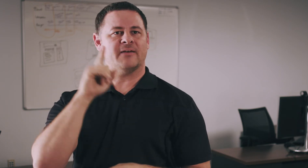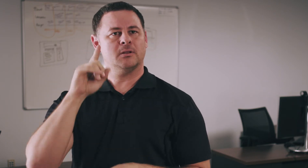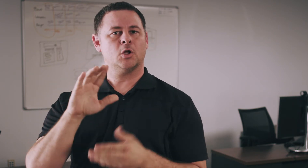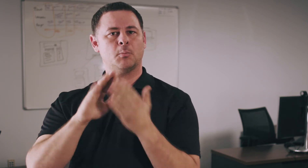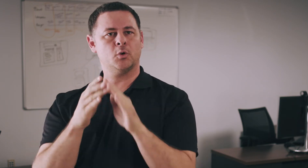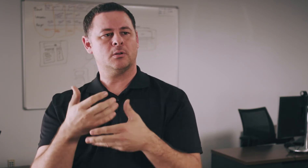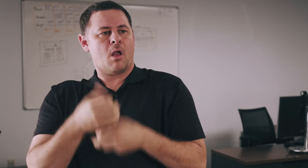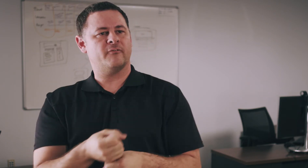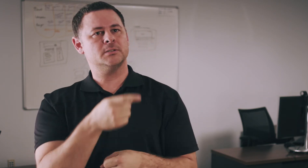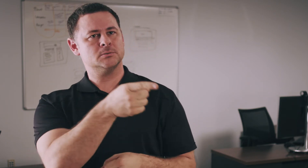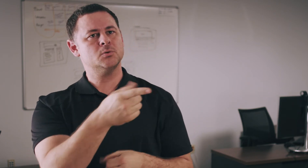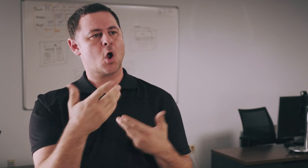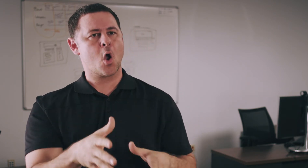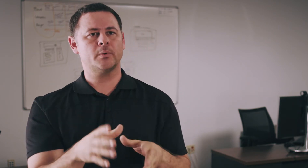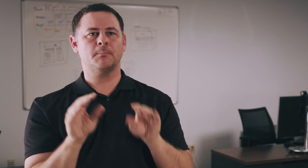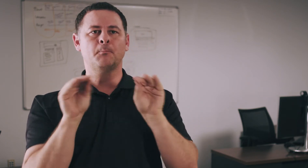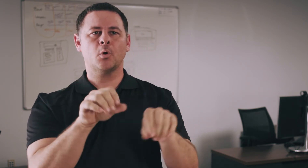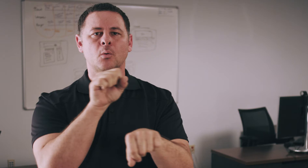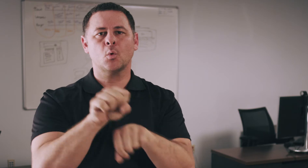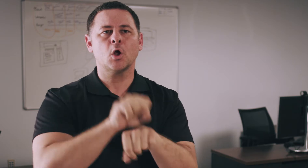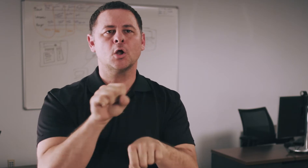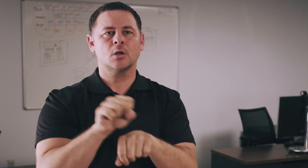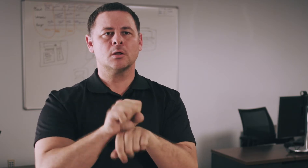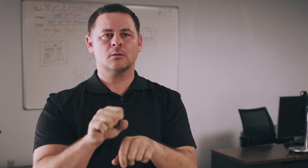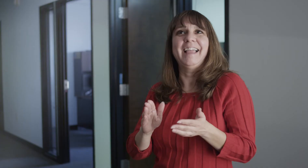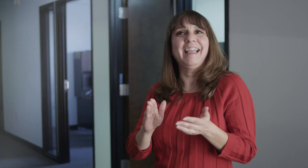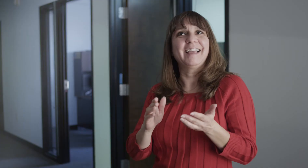It gives the Deaf community confidence that you've already put in the work.